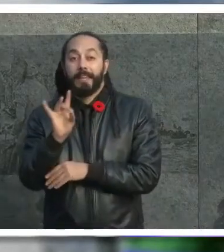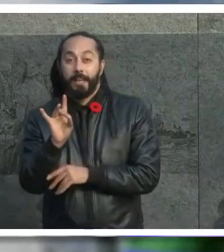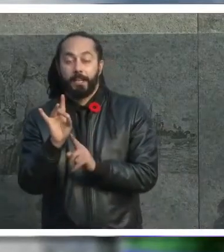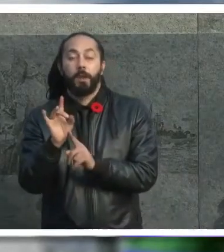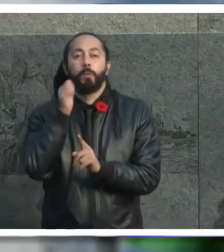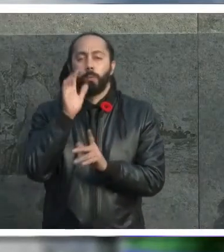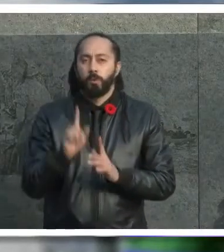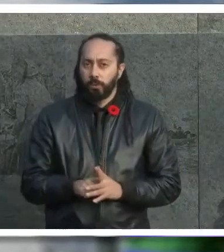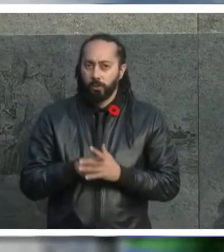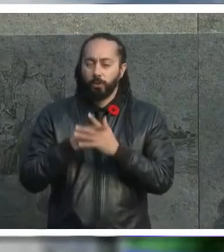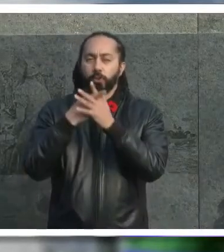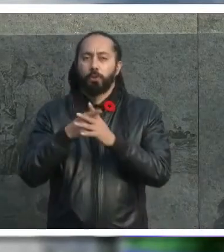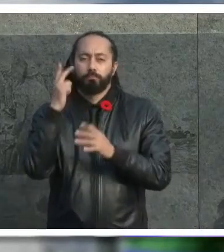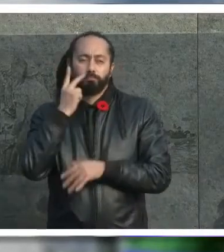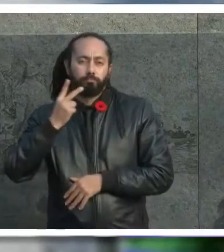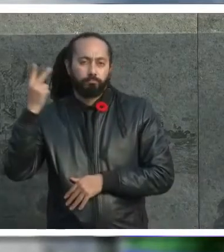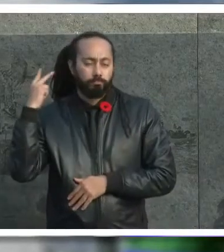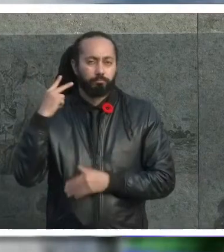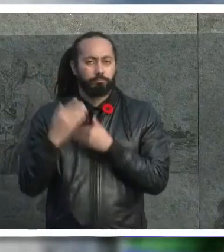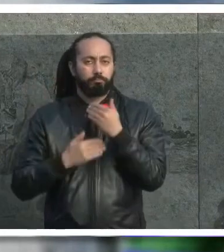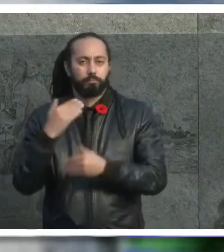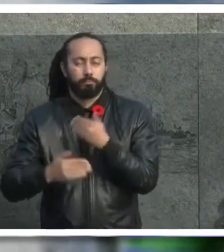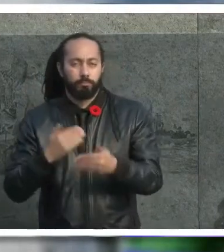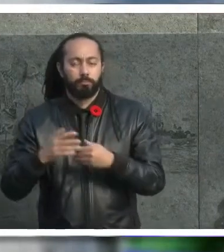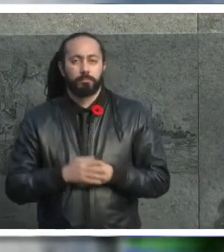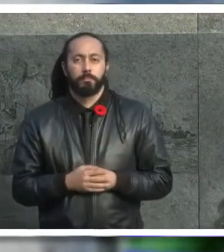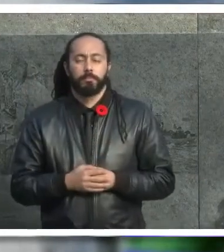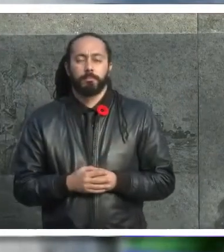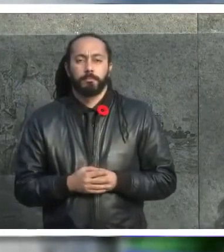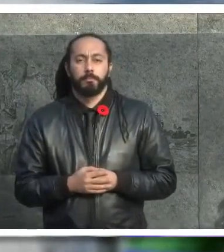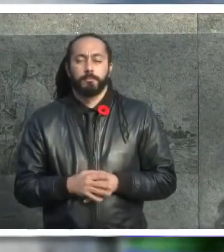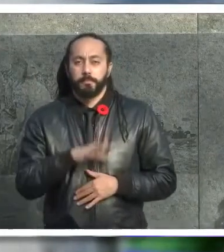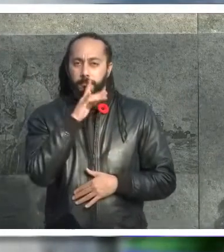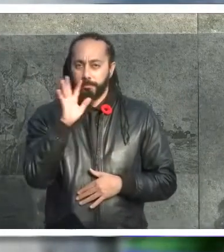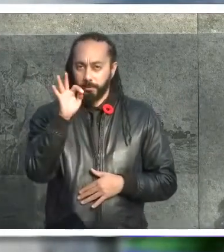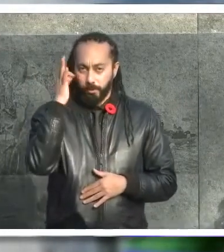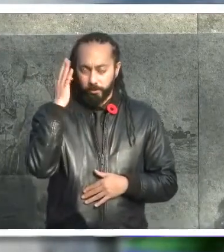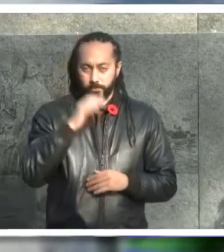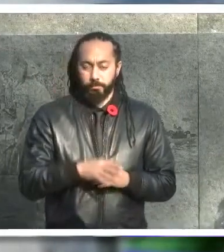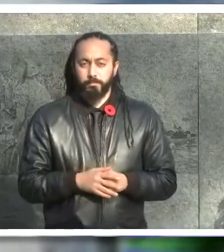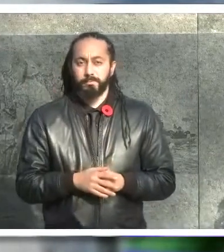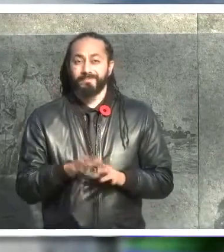Please be seated. Add two minutes to the hour the act of remembrance will commence.